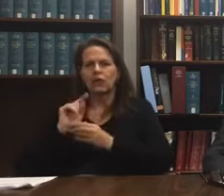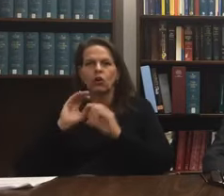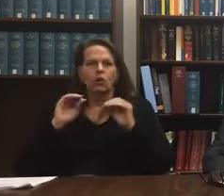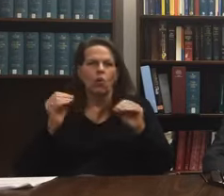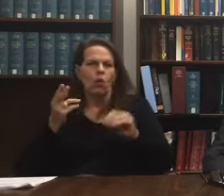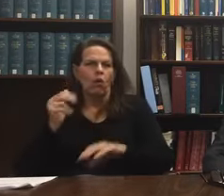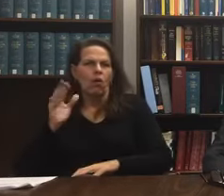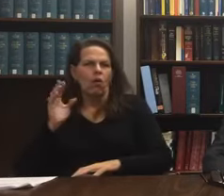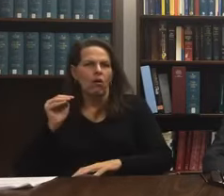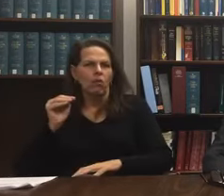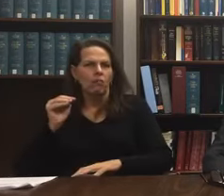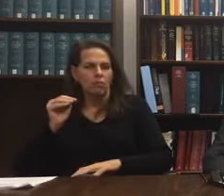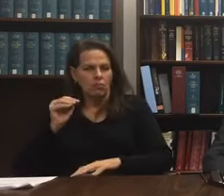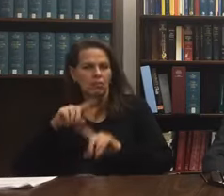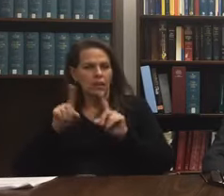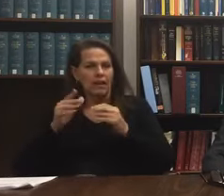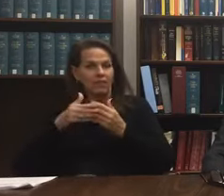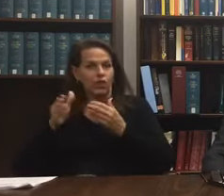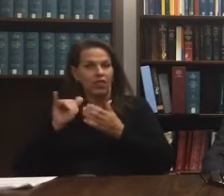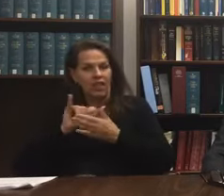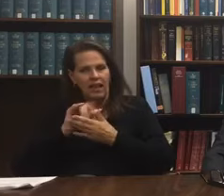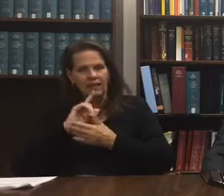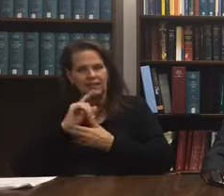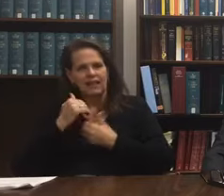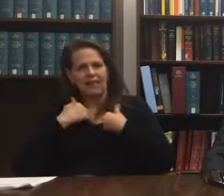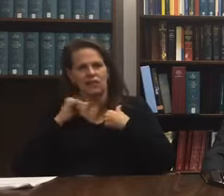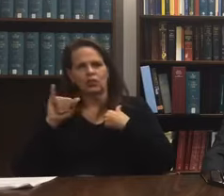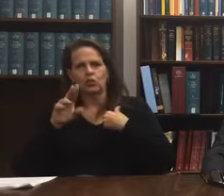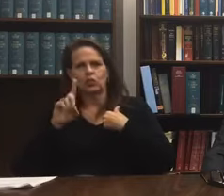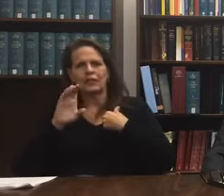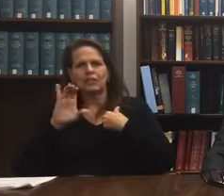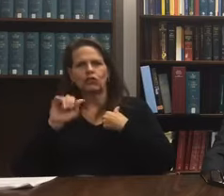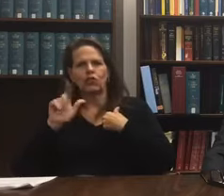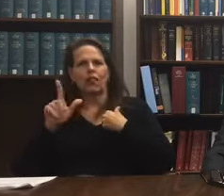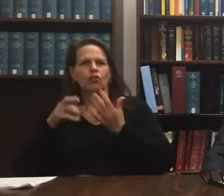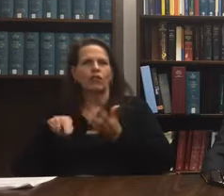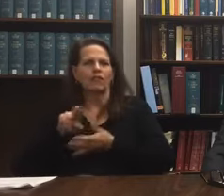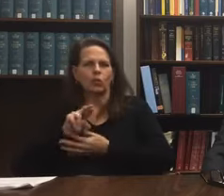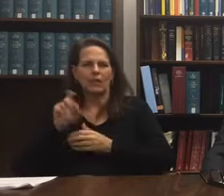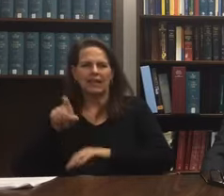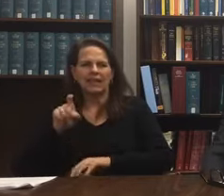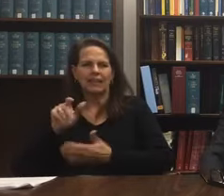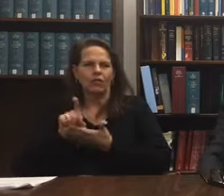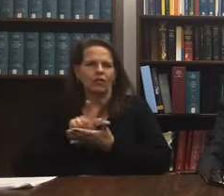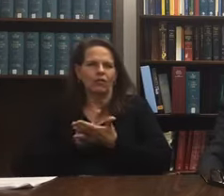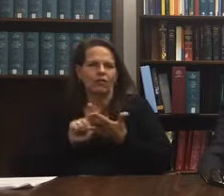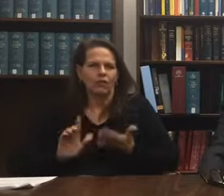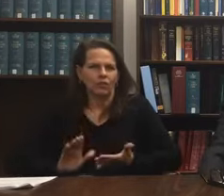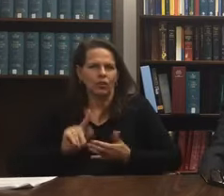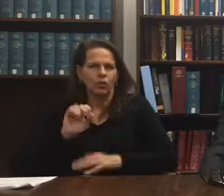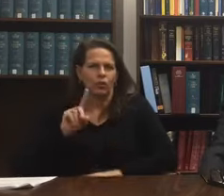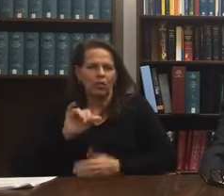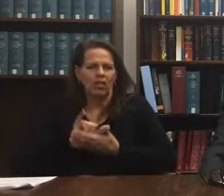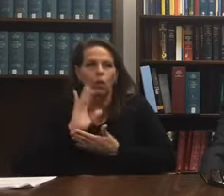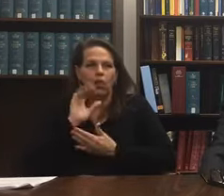after that there's judicial review but you'd really need an attorney to do that you won't get your services continued while that's happening and it can take a